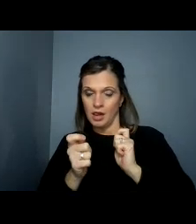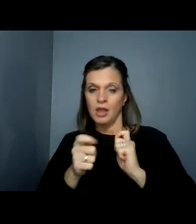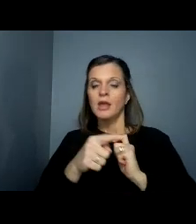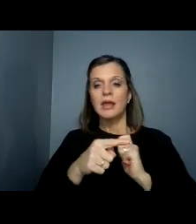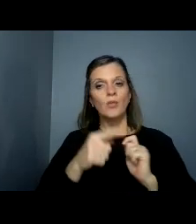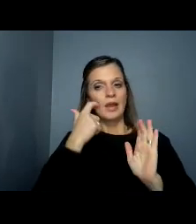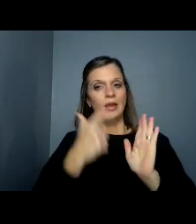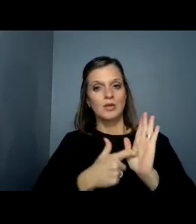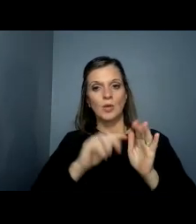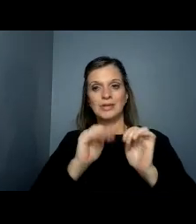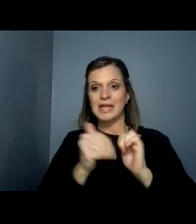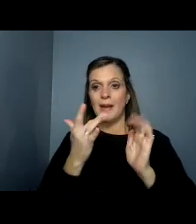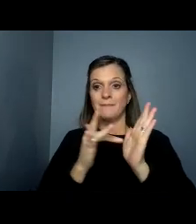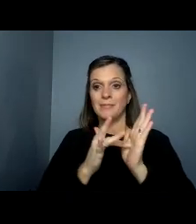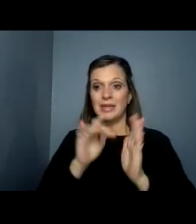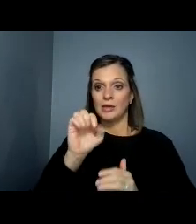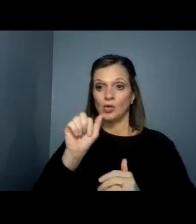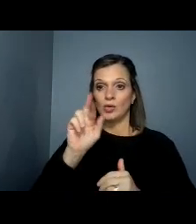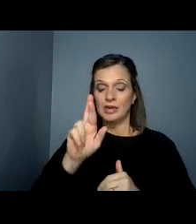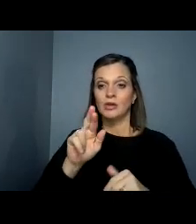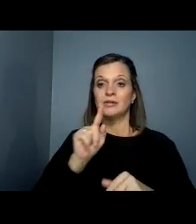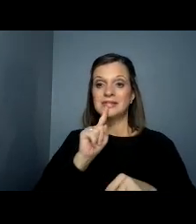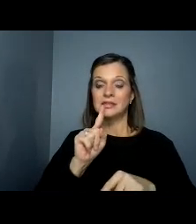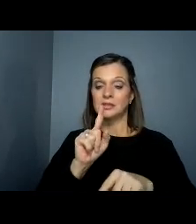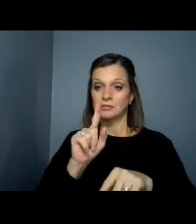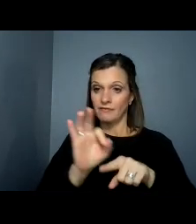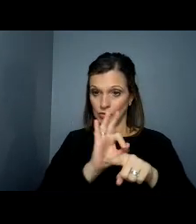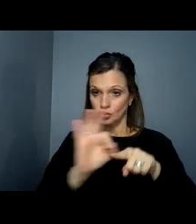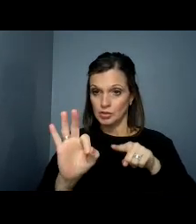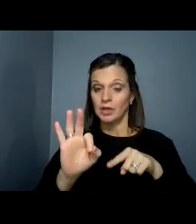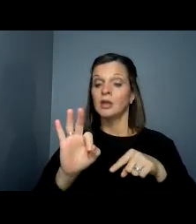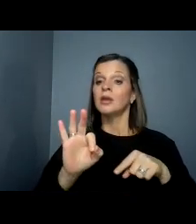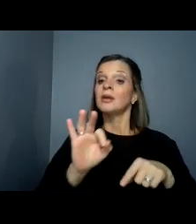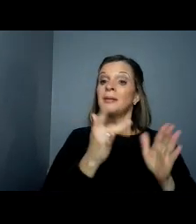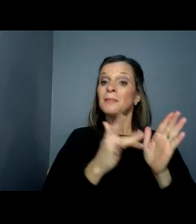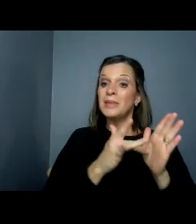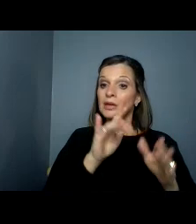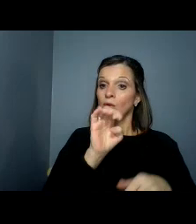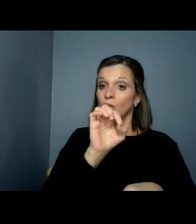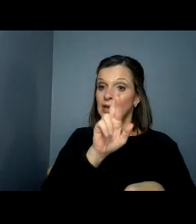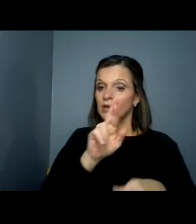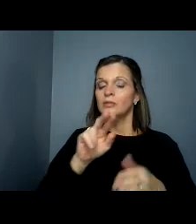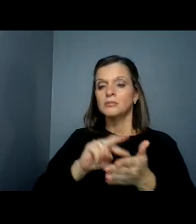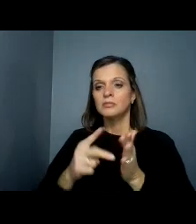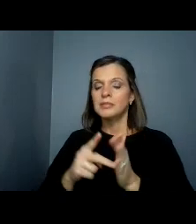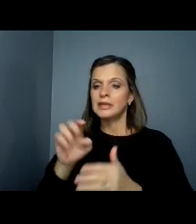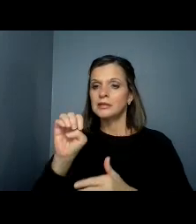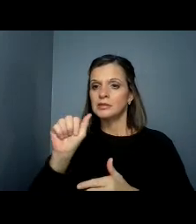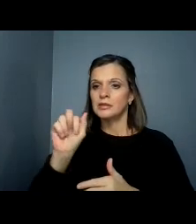When I say middle ear, I mean the ear drum itself. Now the one that you all will mostly see is